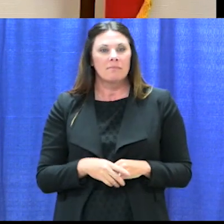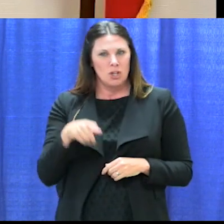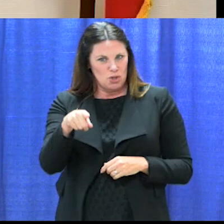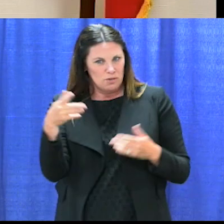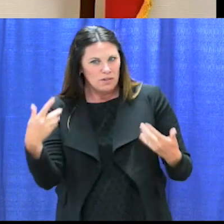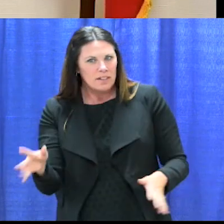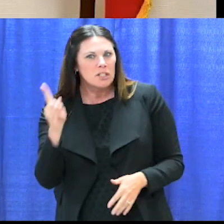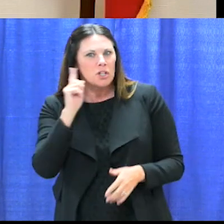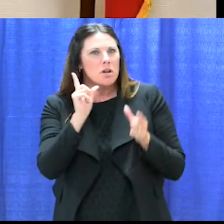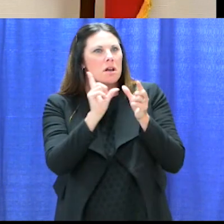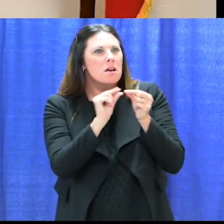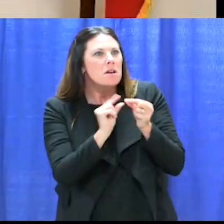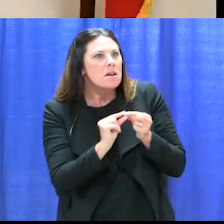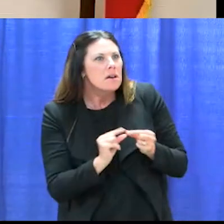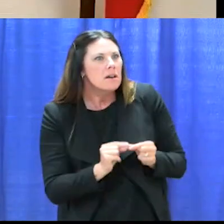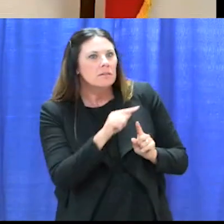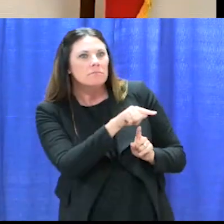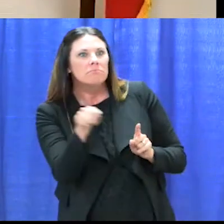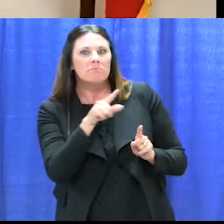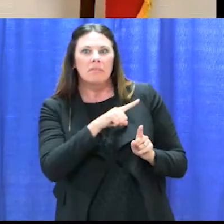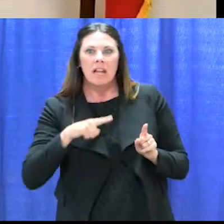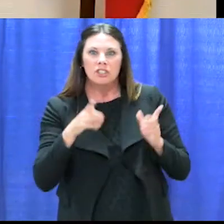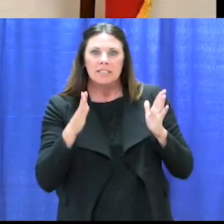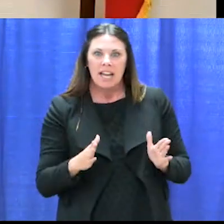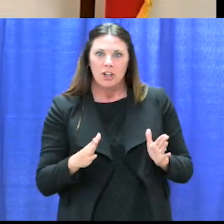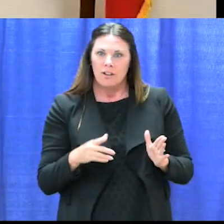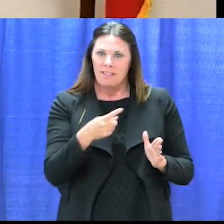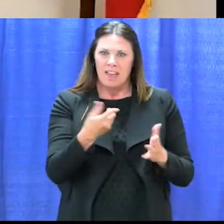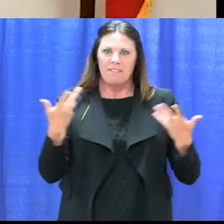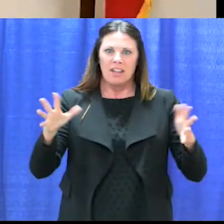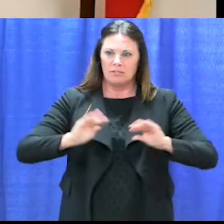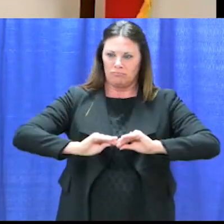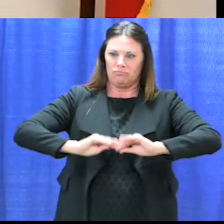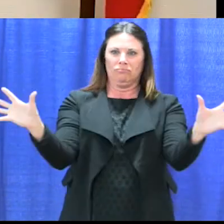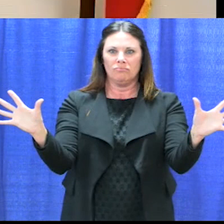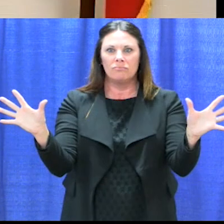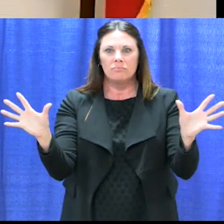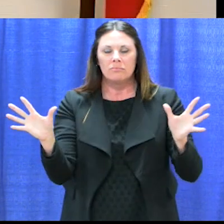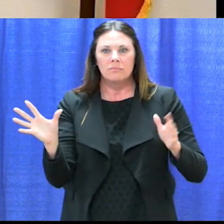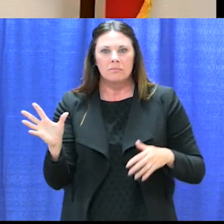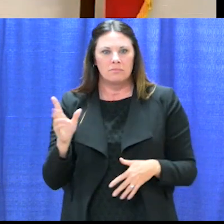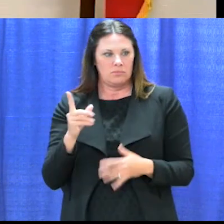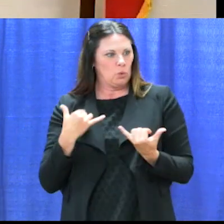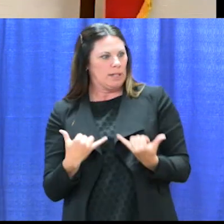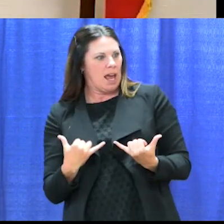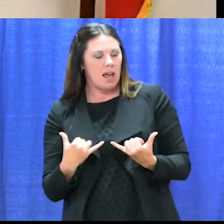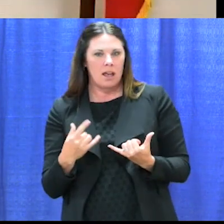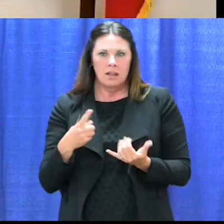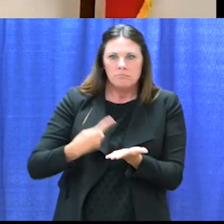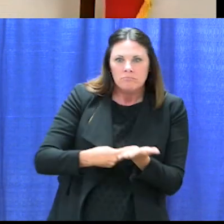set the stage and really clearly stated the need, what you will hear is that more than